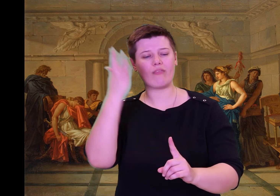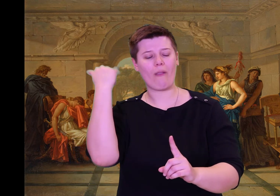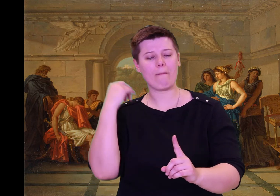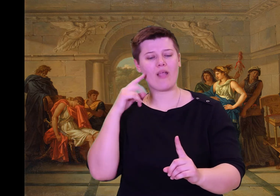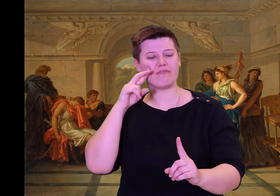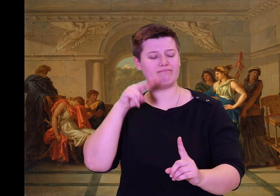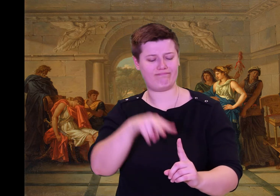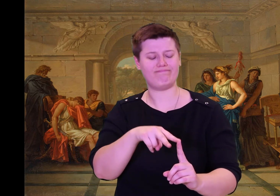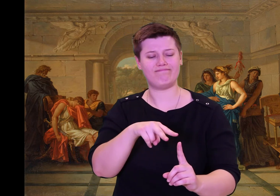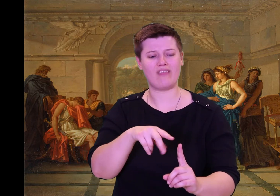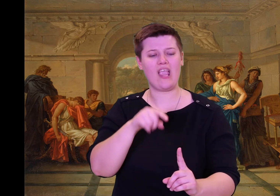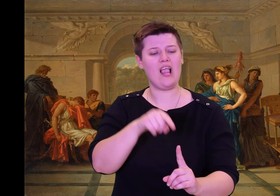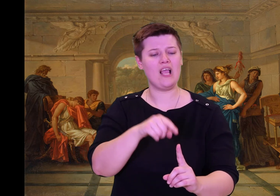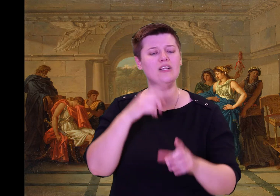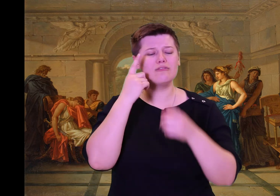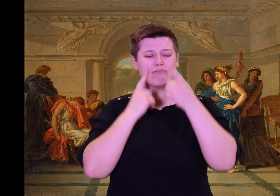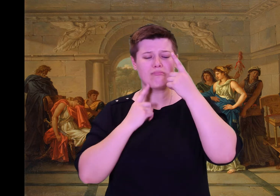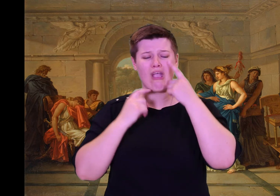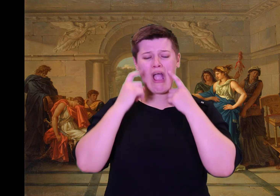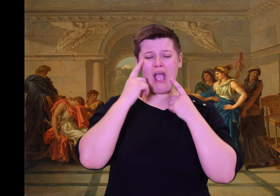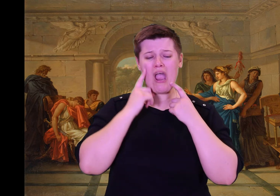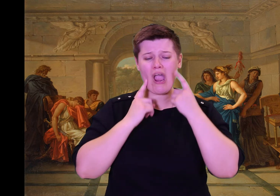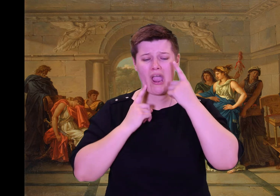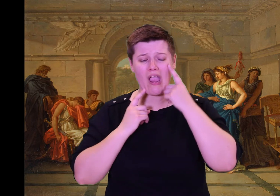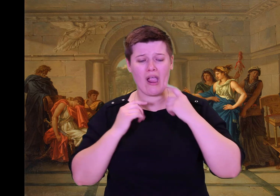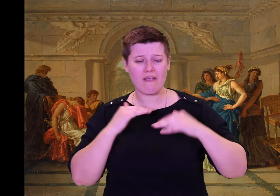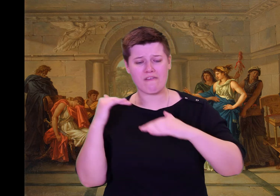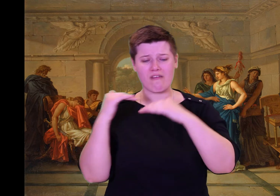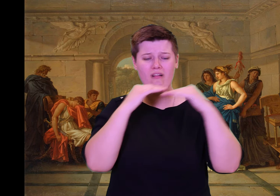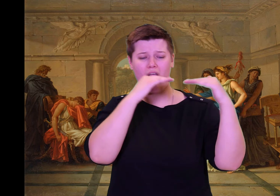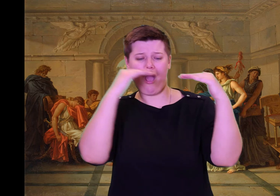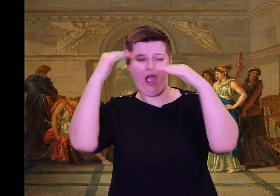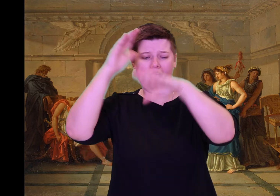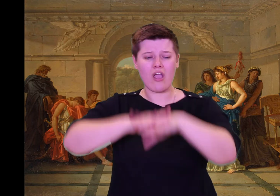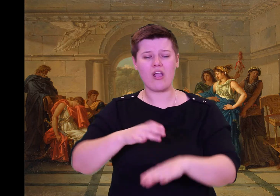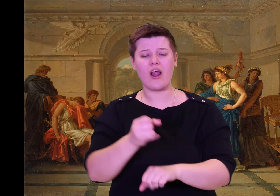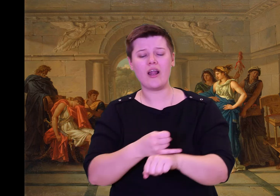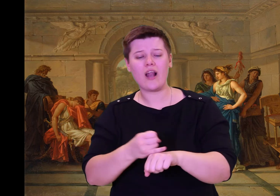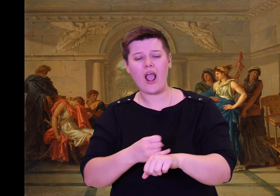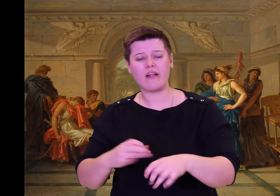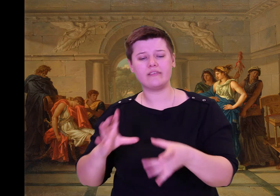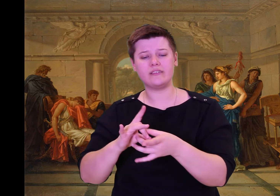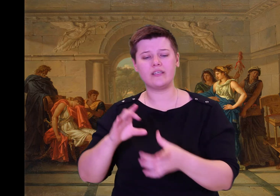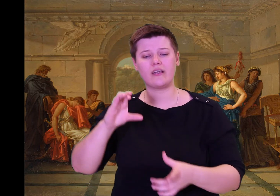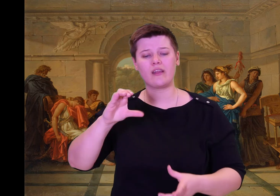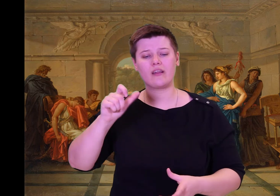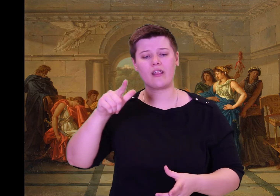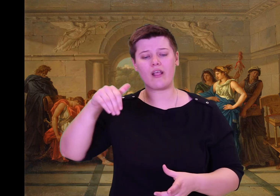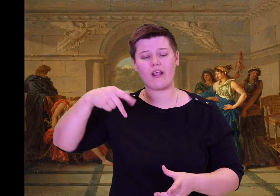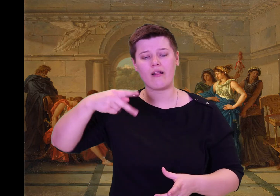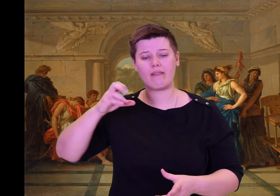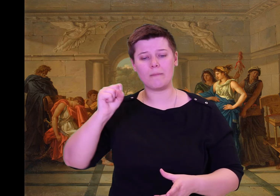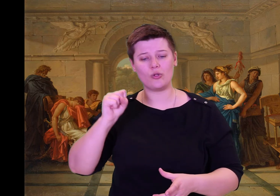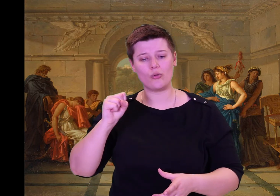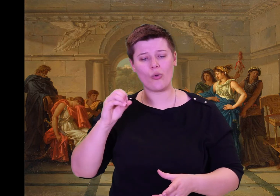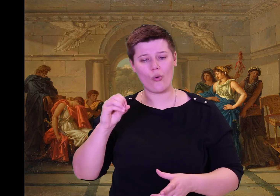I know the news may hurt, but I still want to hear it.' And he answered,